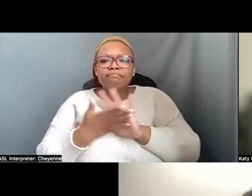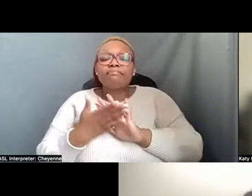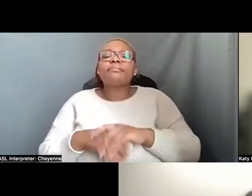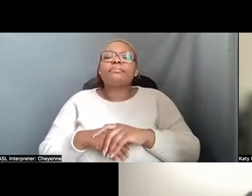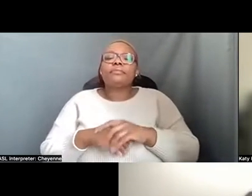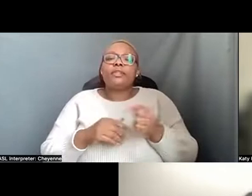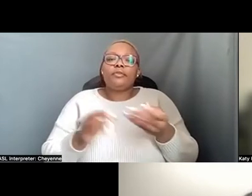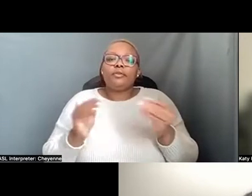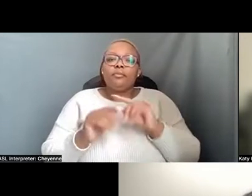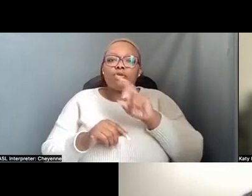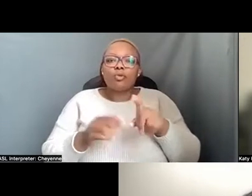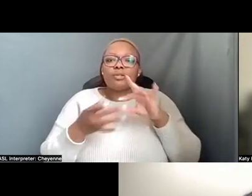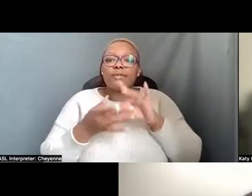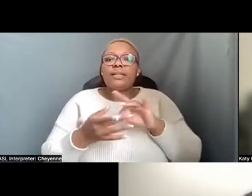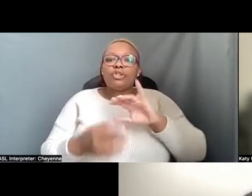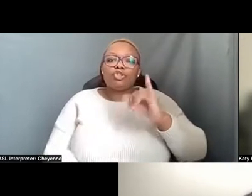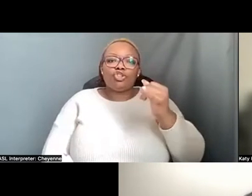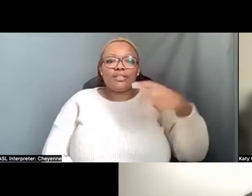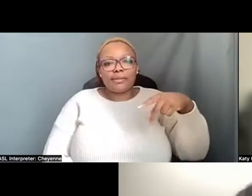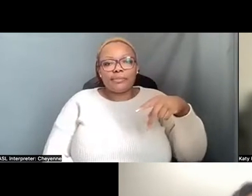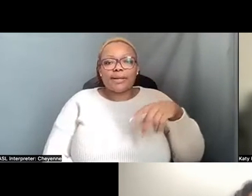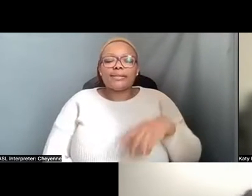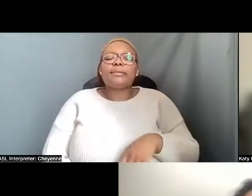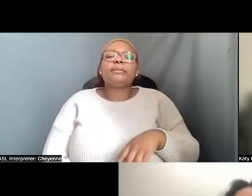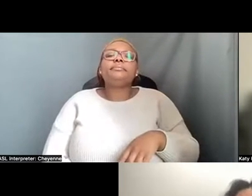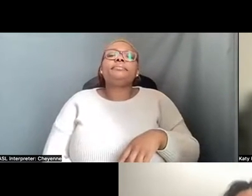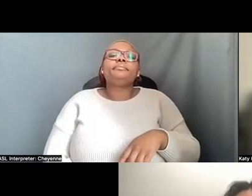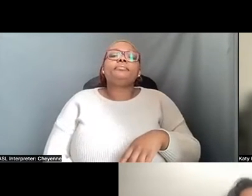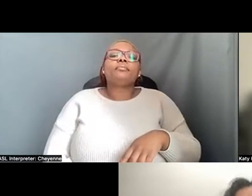But there were a couple of more questions around journalistic practice.